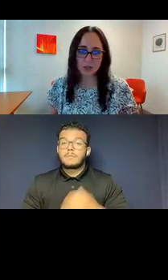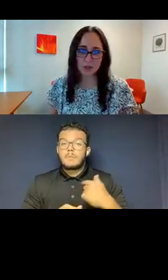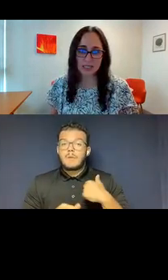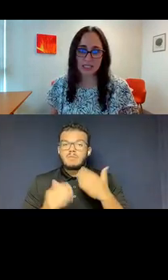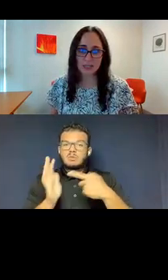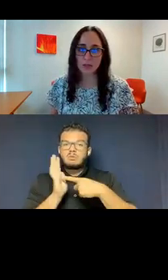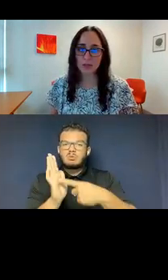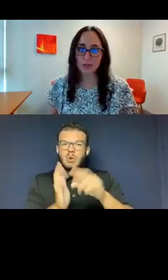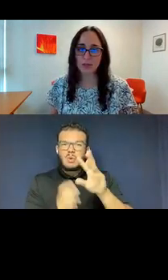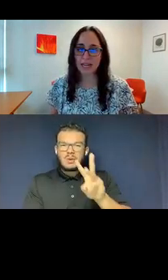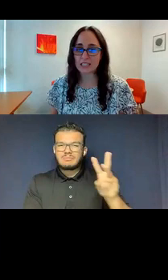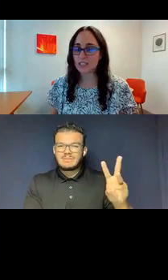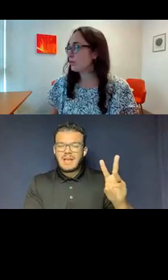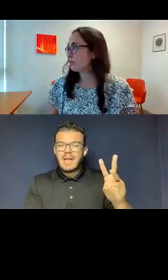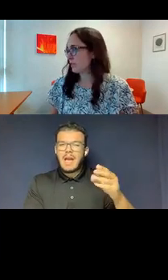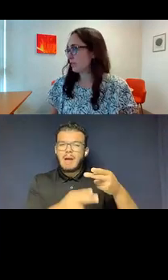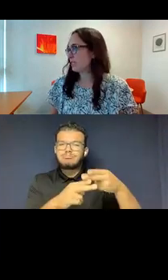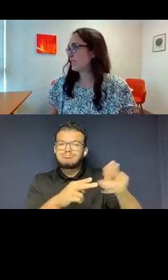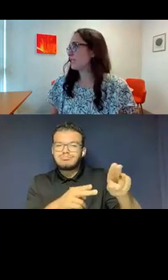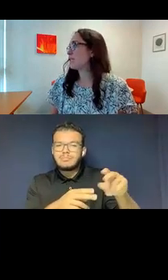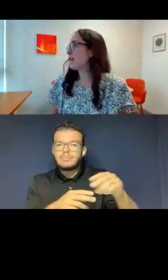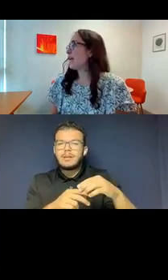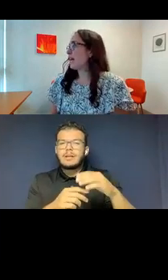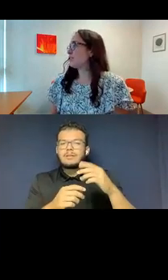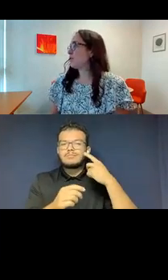a little bit so you can see where to access your resources.